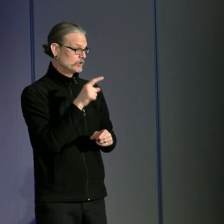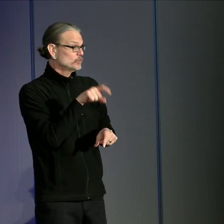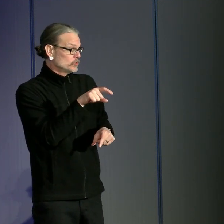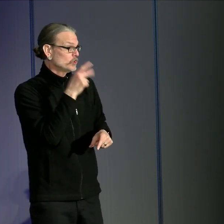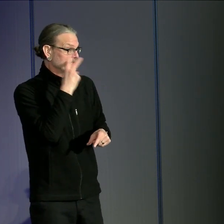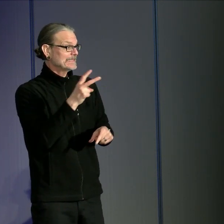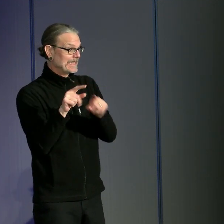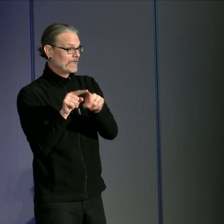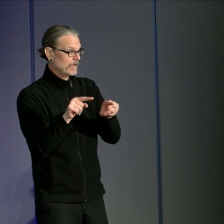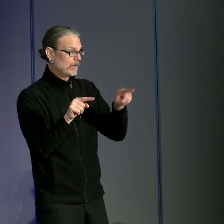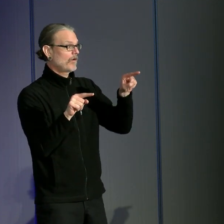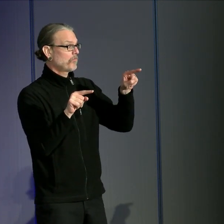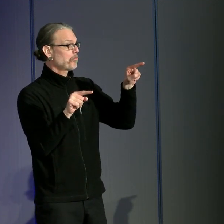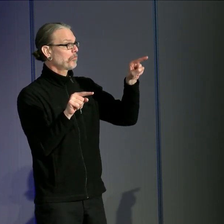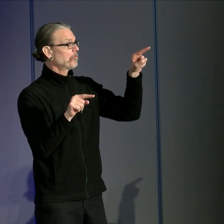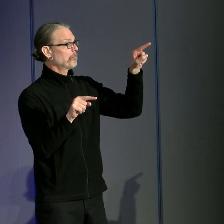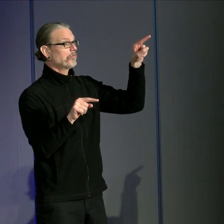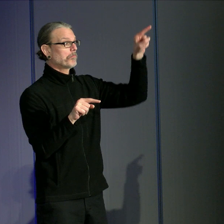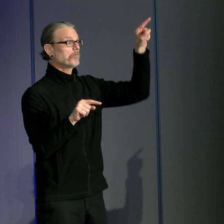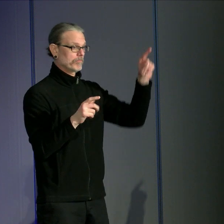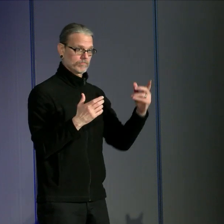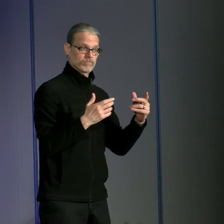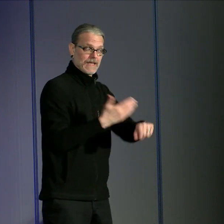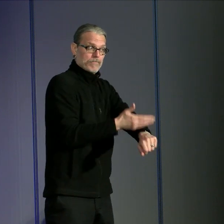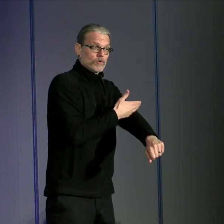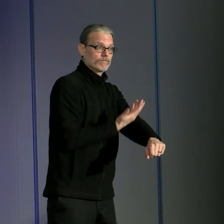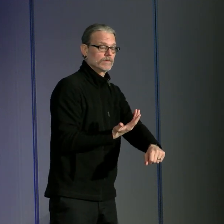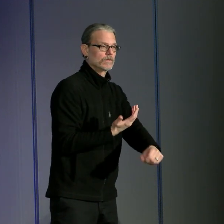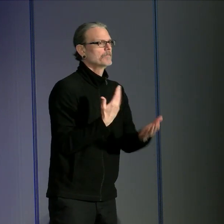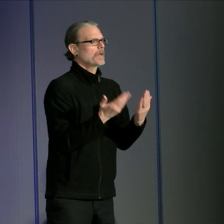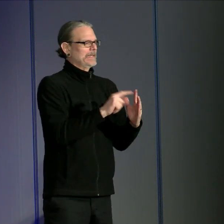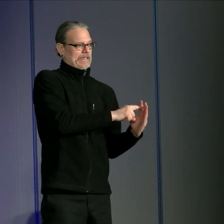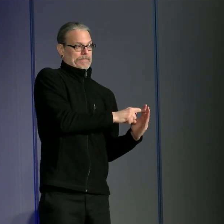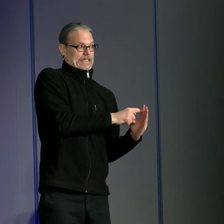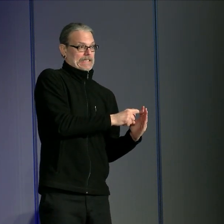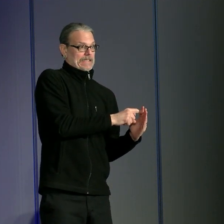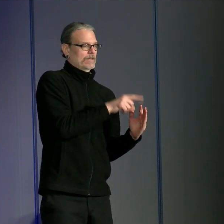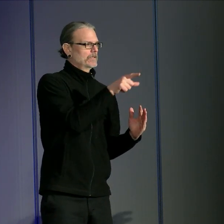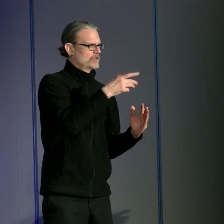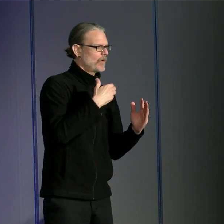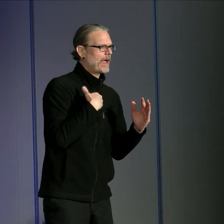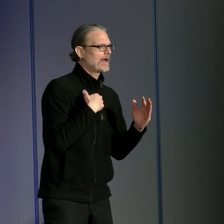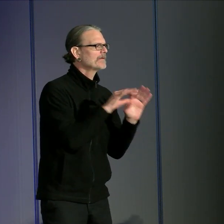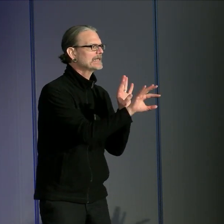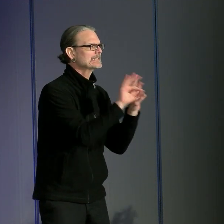You may, at the very start, need to take a sample of some of the contents and some of